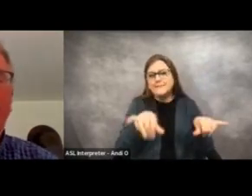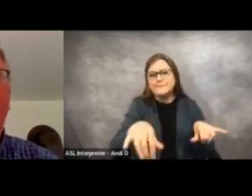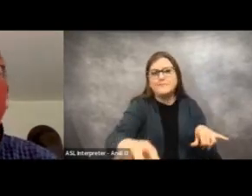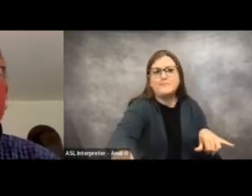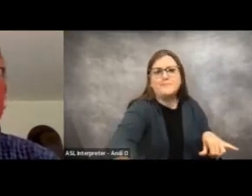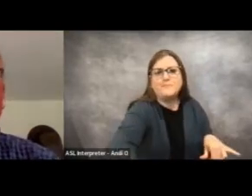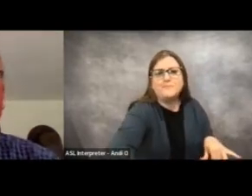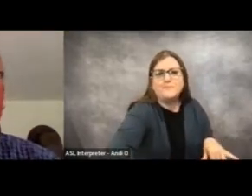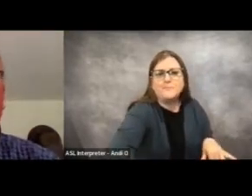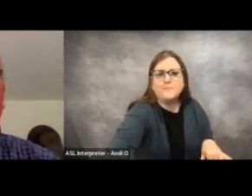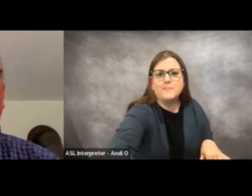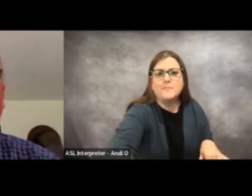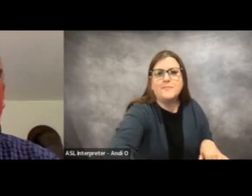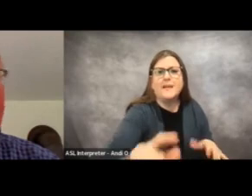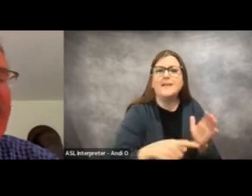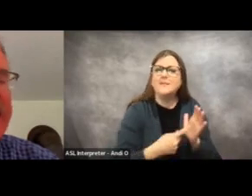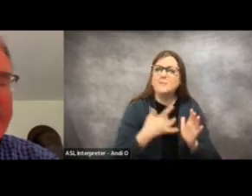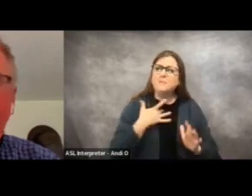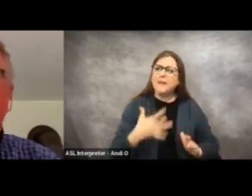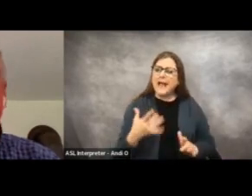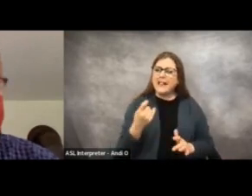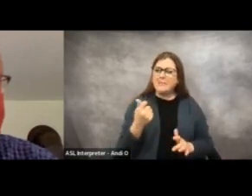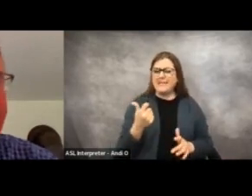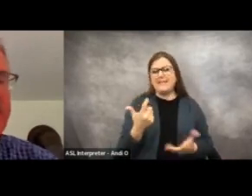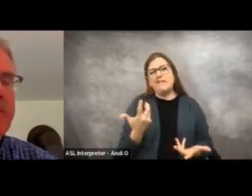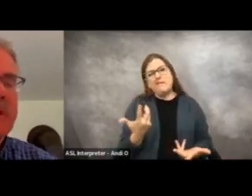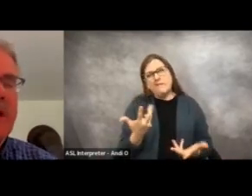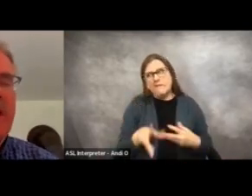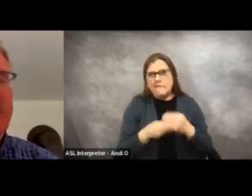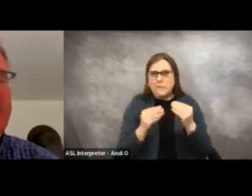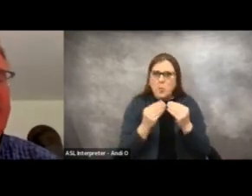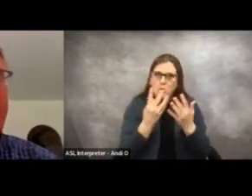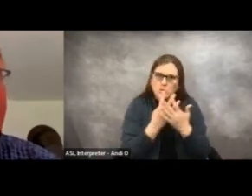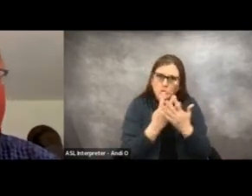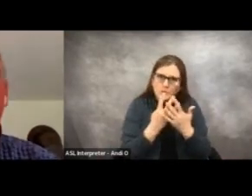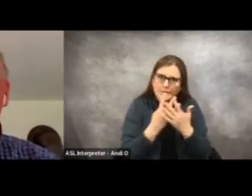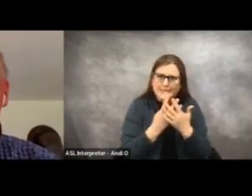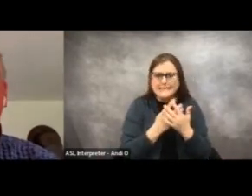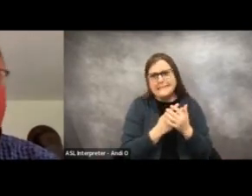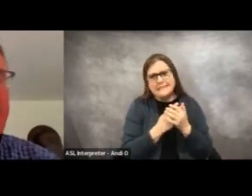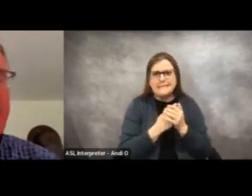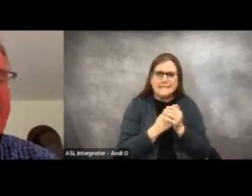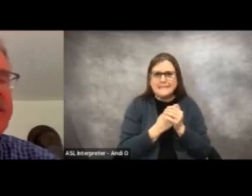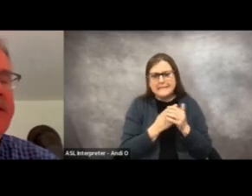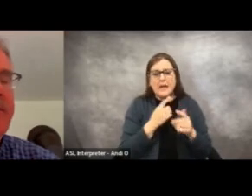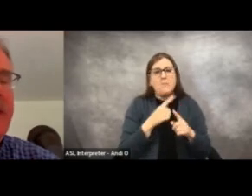they're reluctant to add another screening tool until they may fully see the benefit of it. So